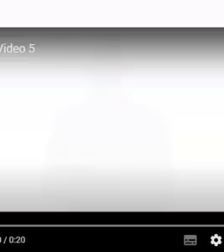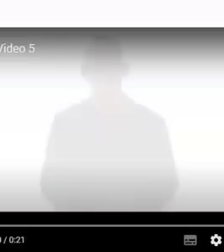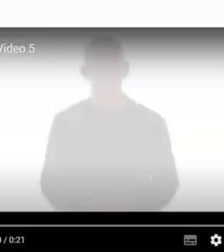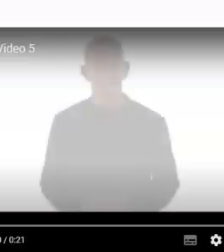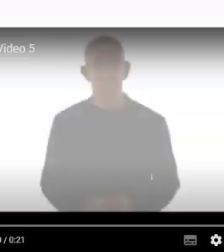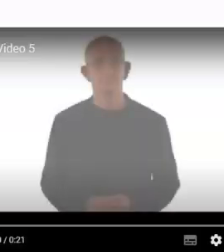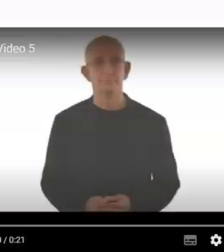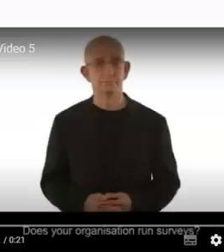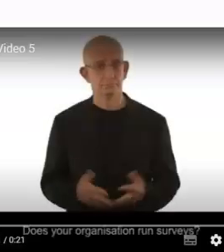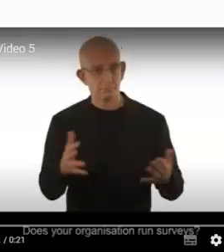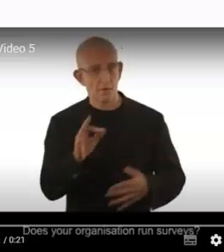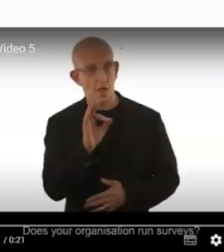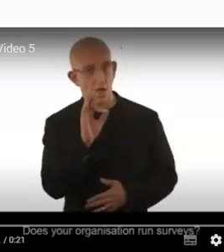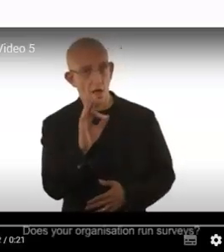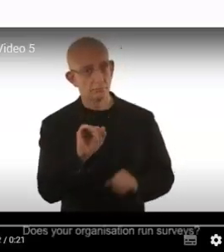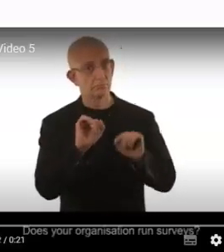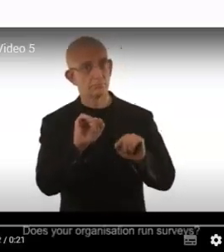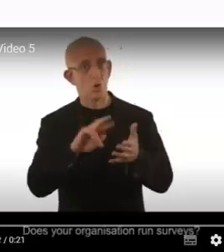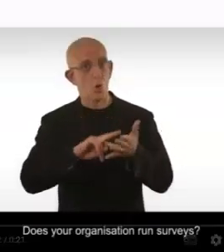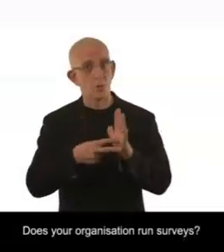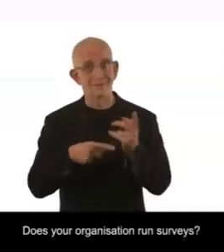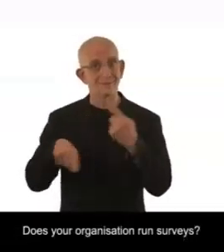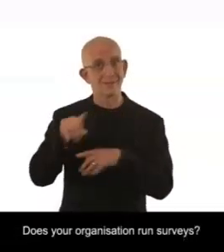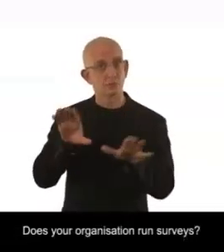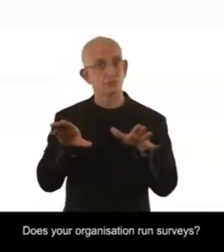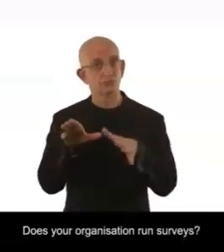the result looks like this when the Sign Language accessibility mode is activated